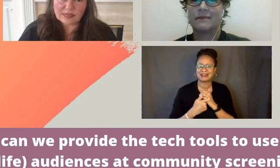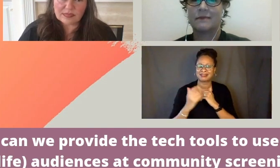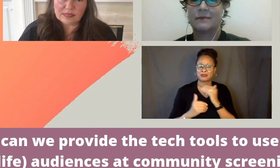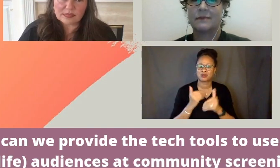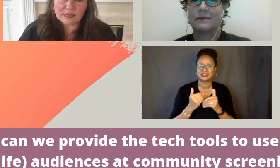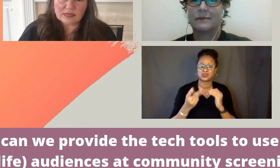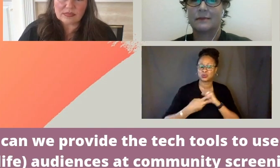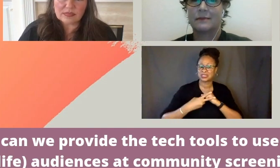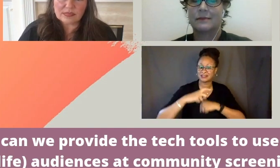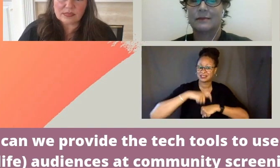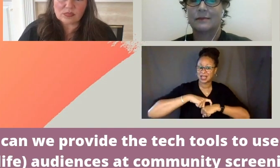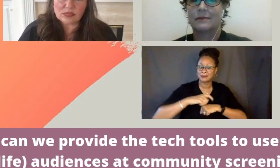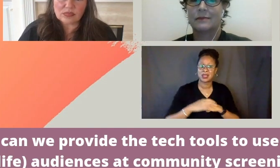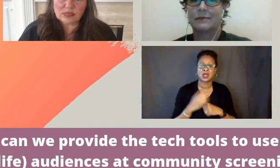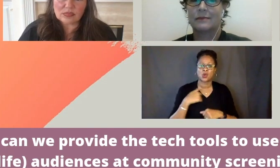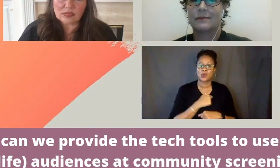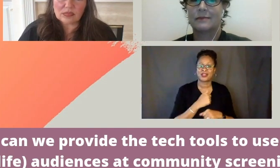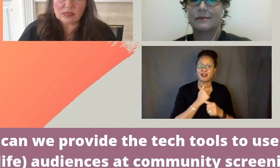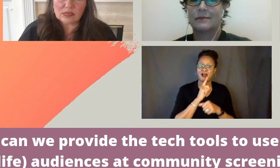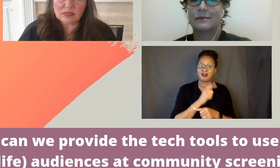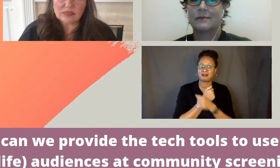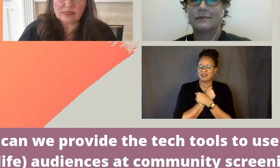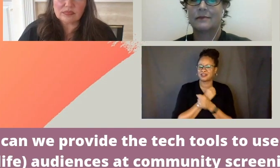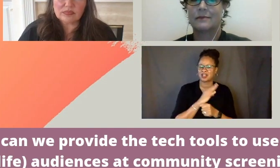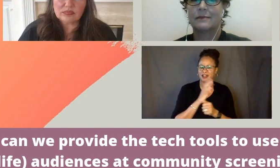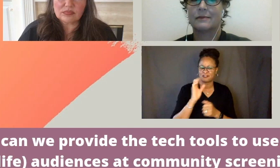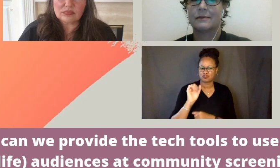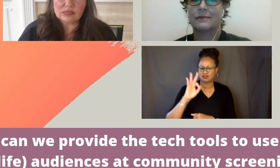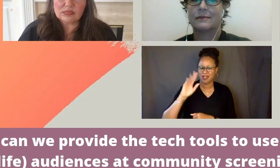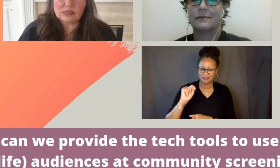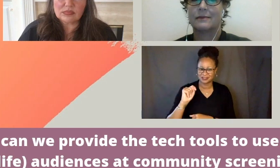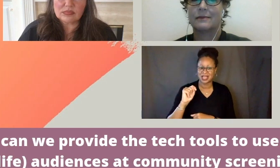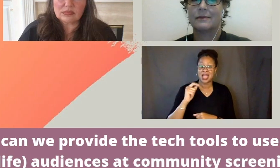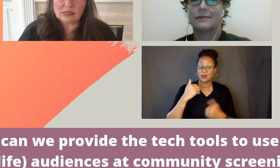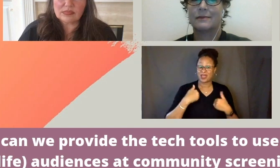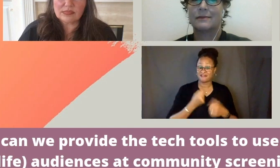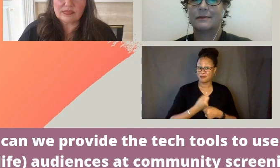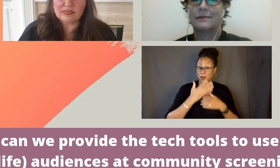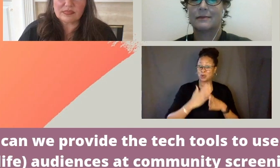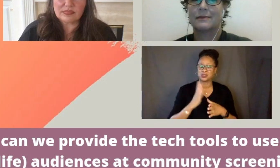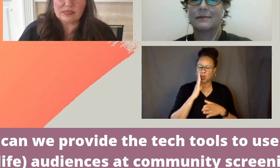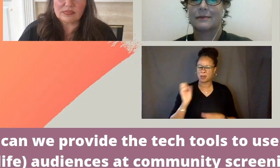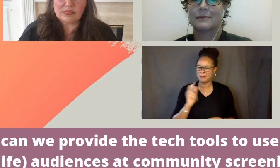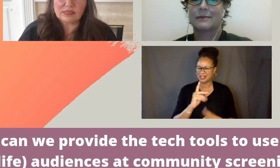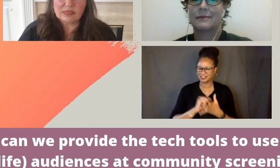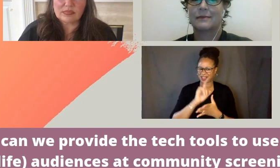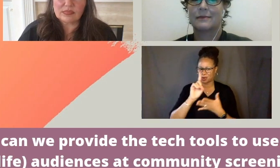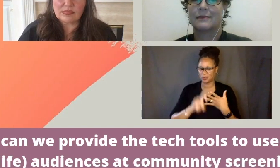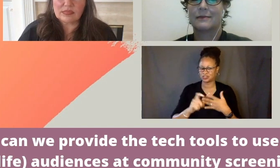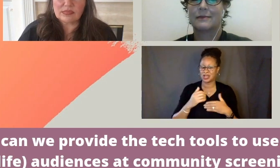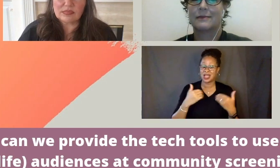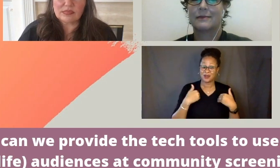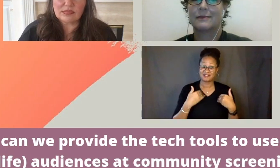And we were lovers of craft here, and we have poets. So we're going to come back to that question. And some of us have a lot of feelings about AI.